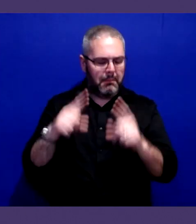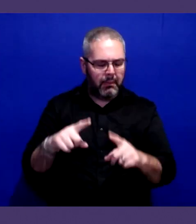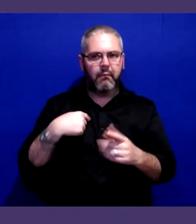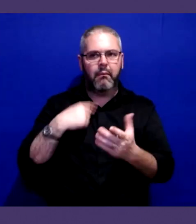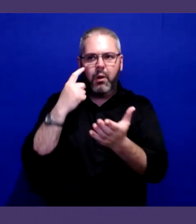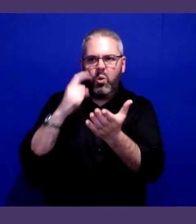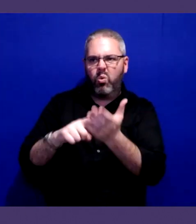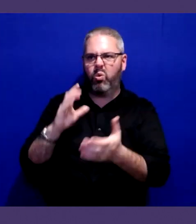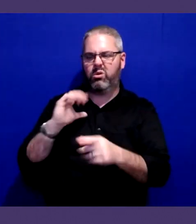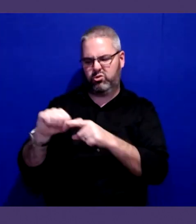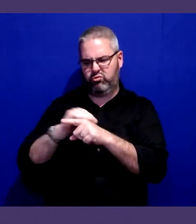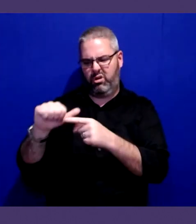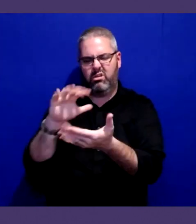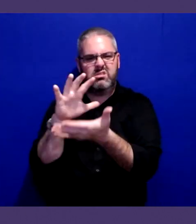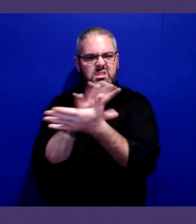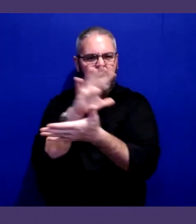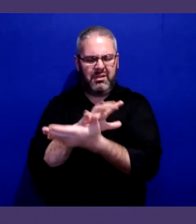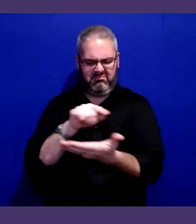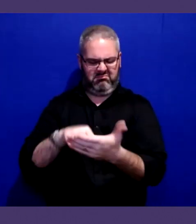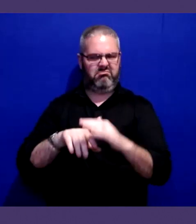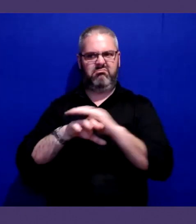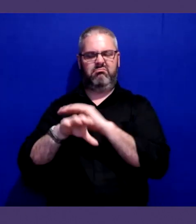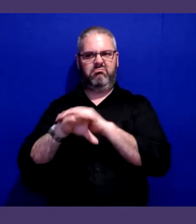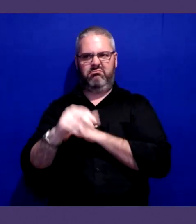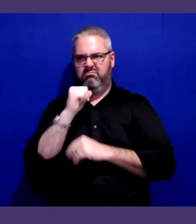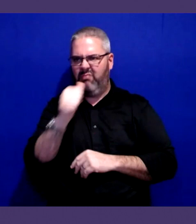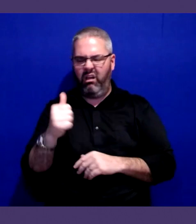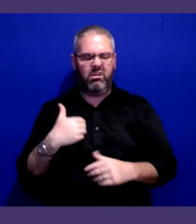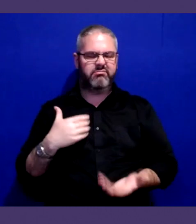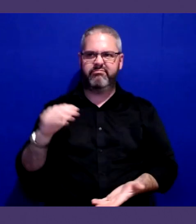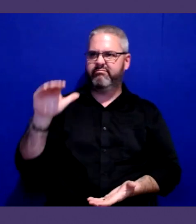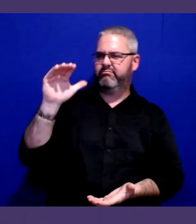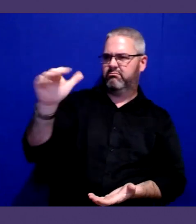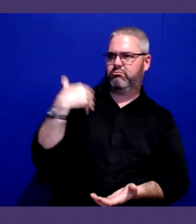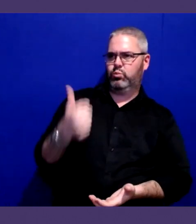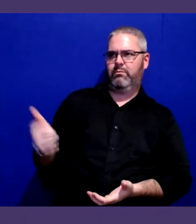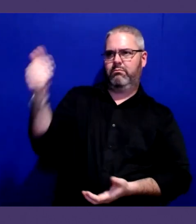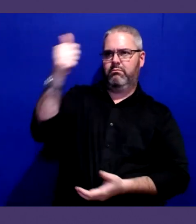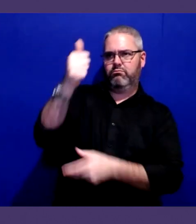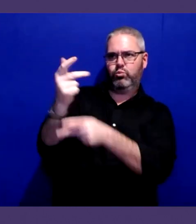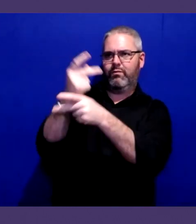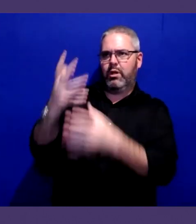were pretty inaccessible. I asked my supervisor, hey, "just for future reference,